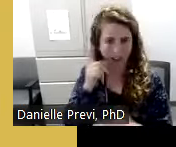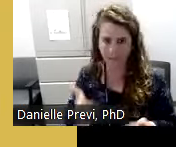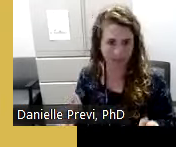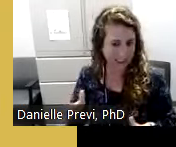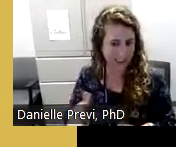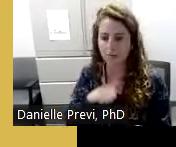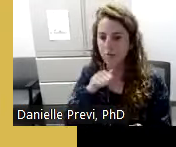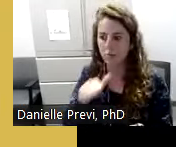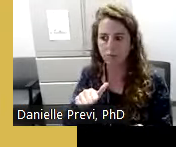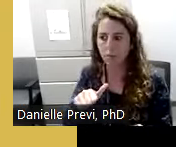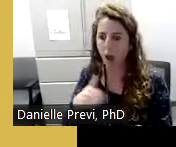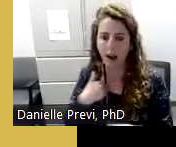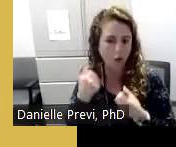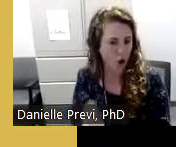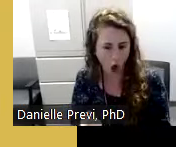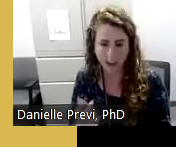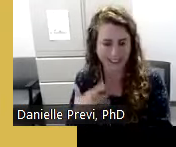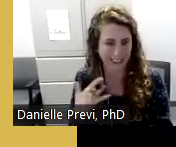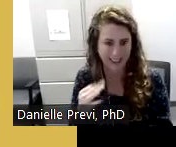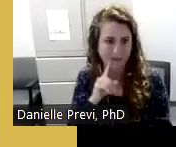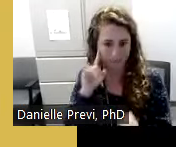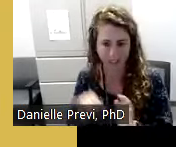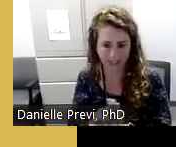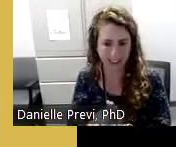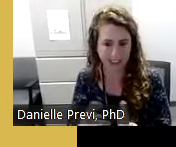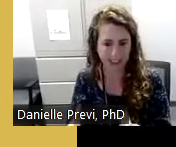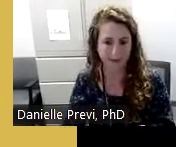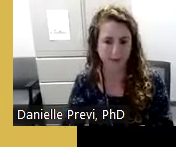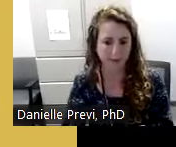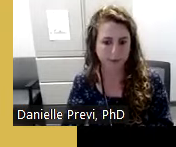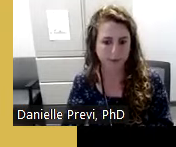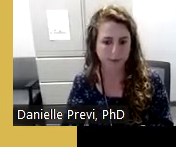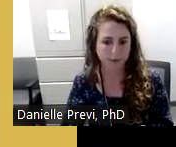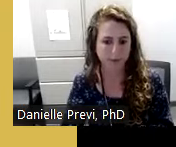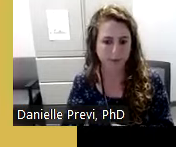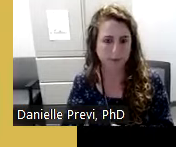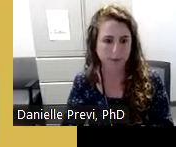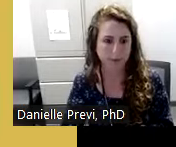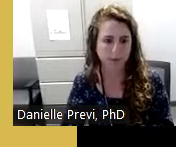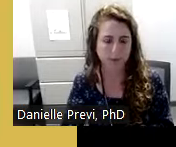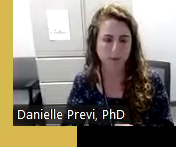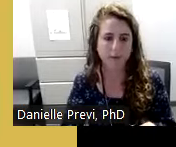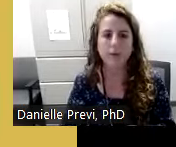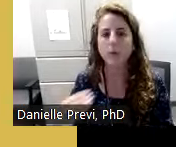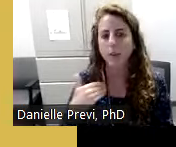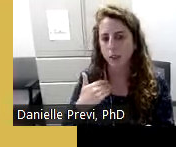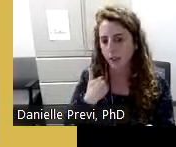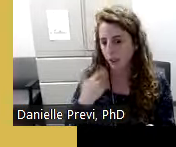which these are individuals that don't necessarily have a sense of strong identity to being